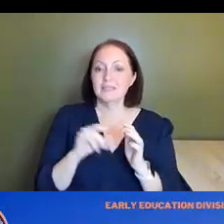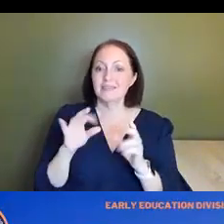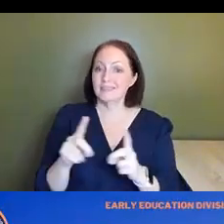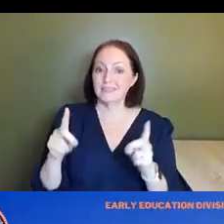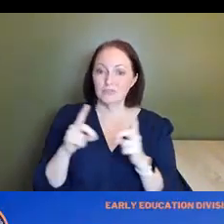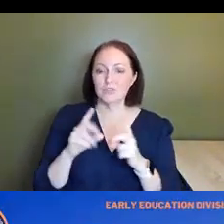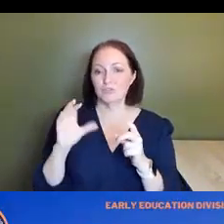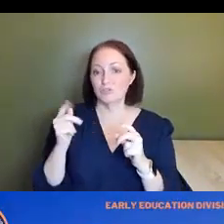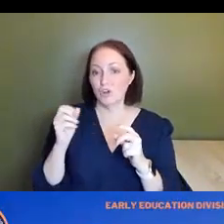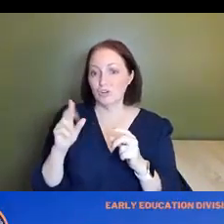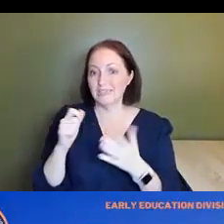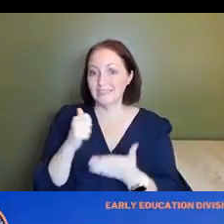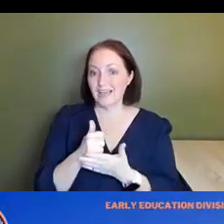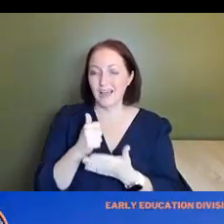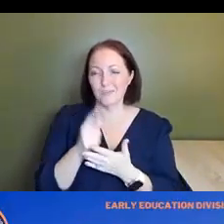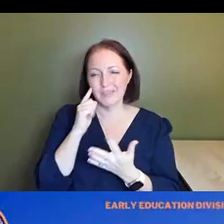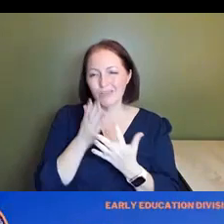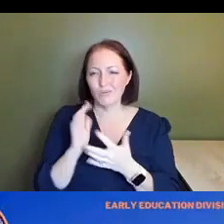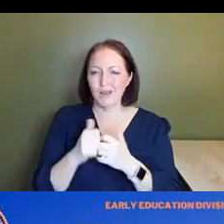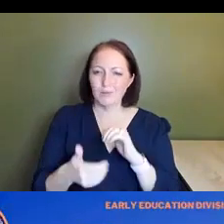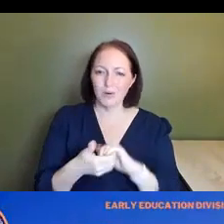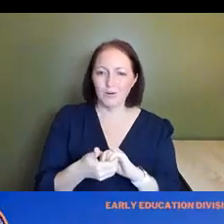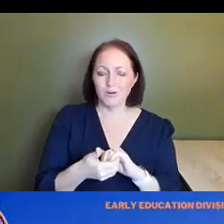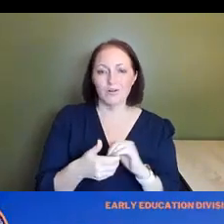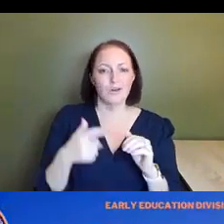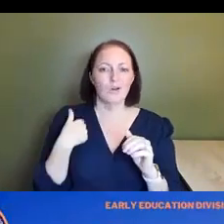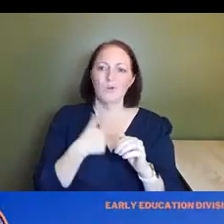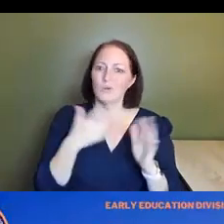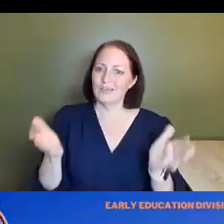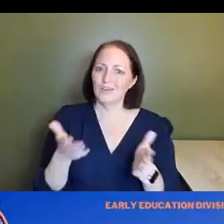charter that needs help thinking through how to partner we highly encourage you to reach